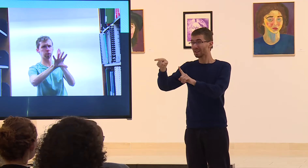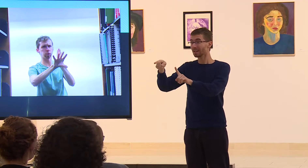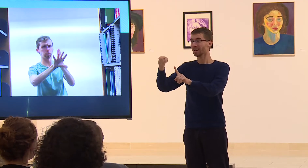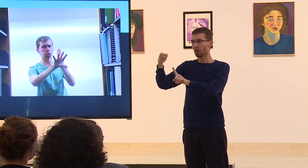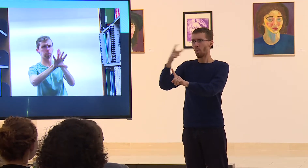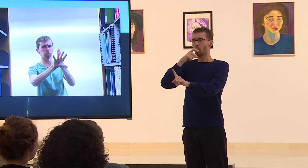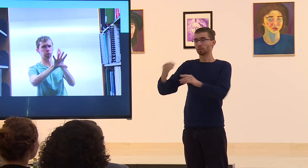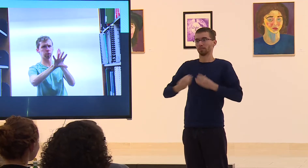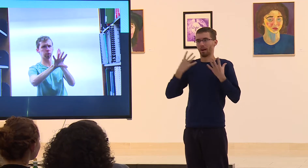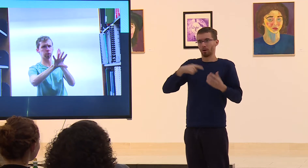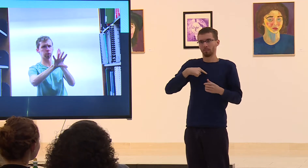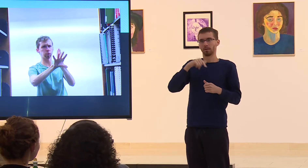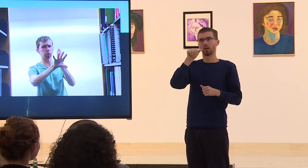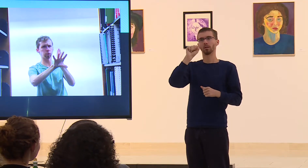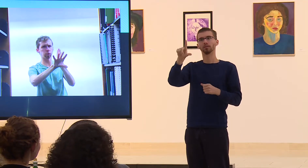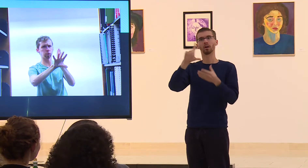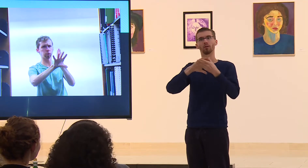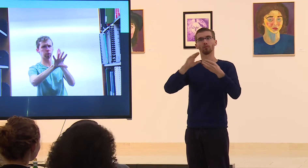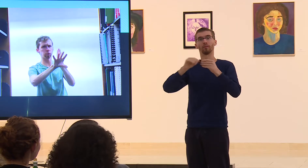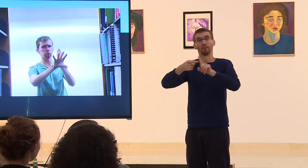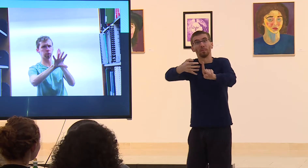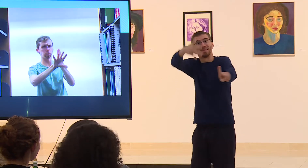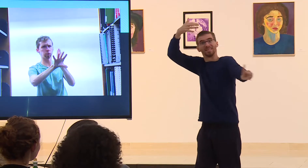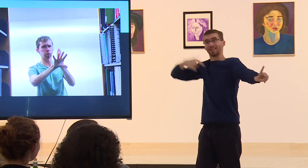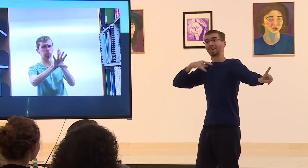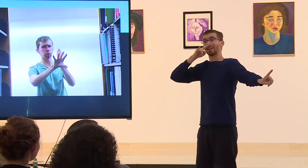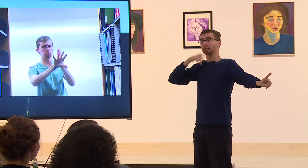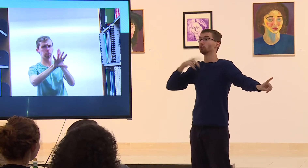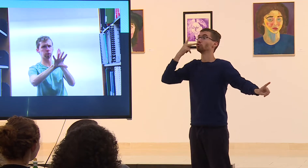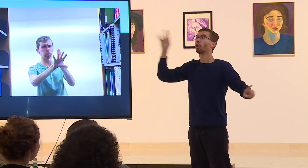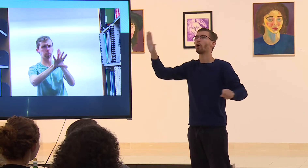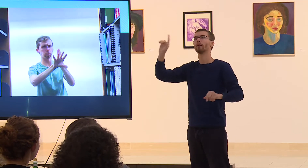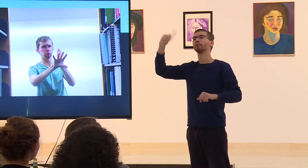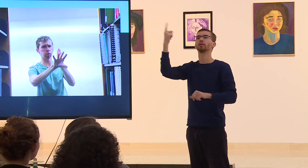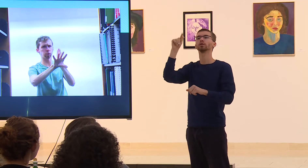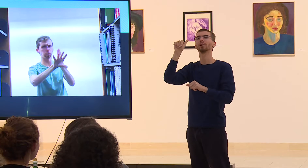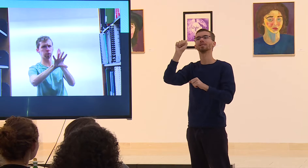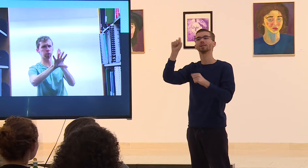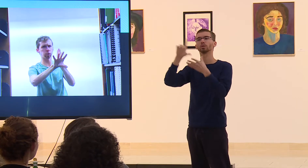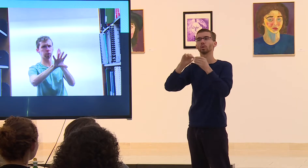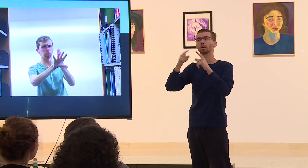You saw his "Tick Tock," that video that he made,